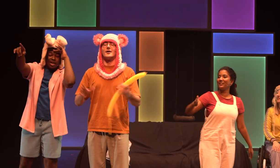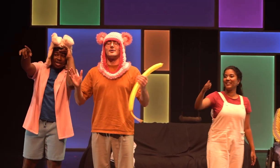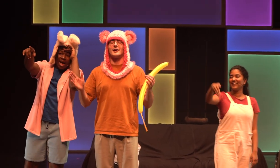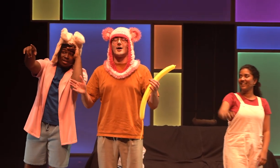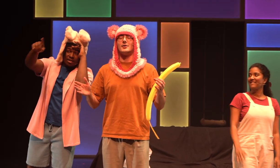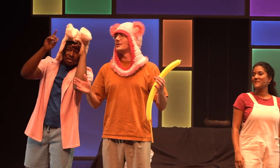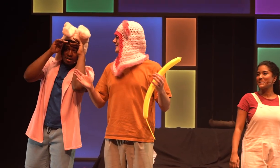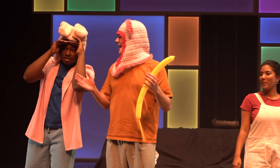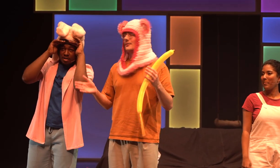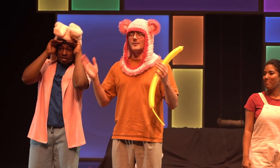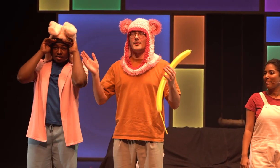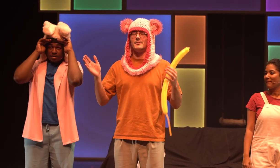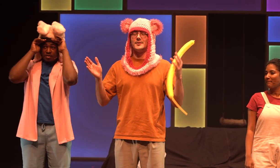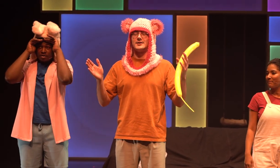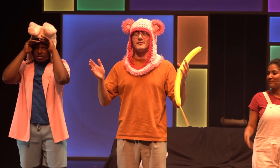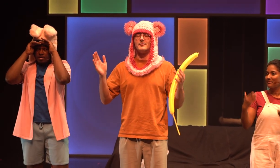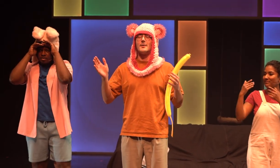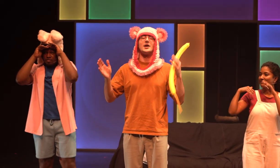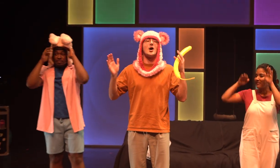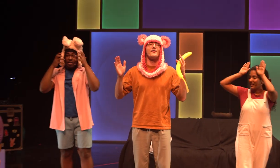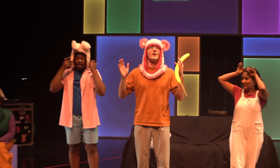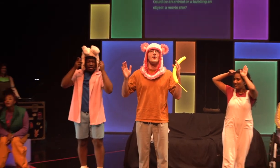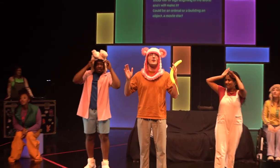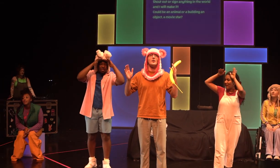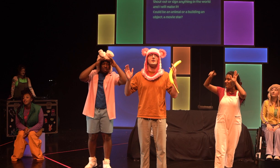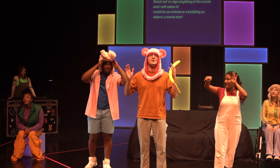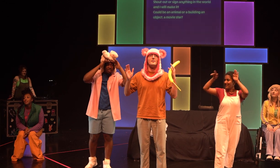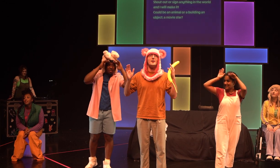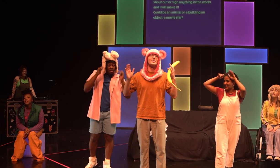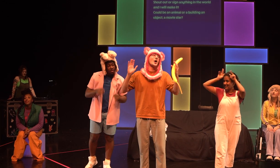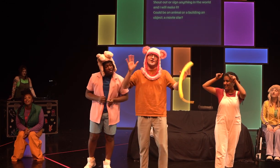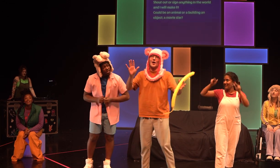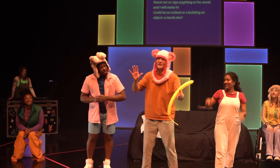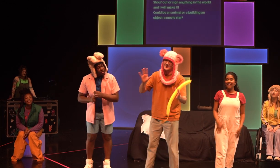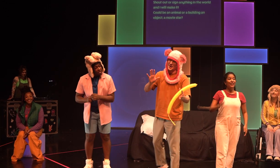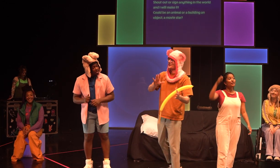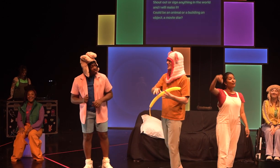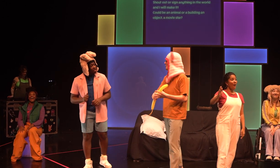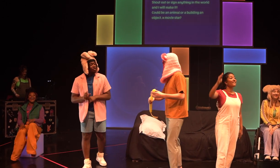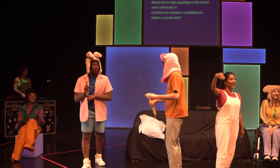A dolphin, right. I'm going to go - cat, bumblebee, dolphin - I'm going to go for... I'm going to go for a dolphin. I'm going